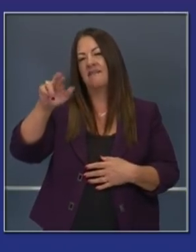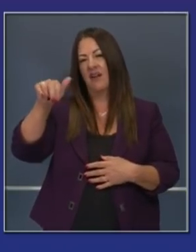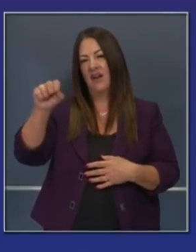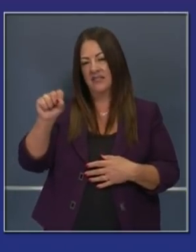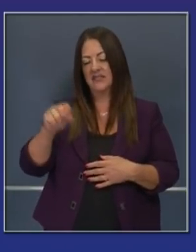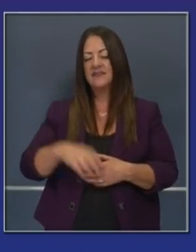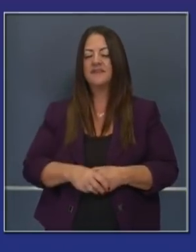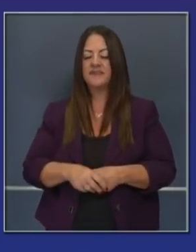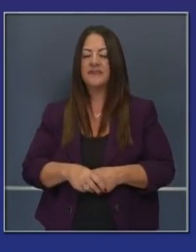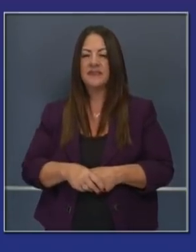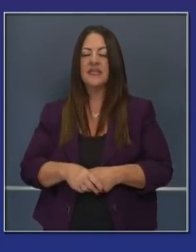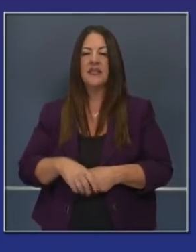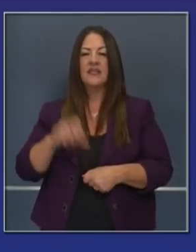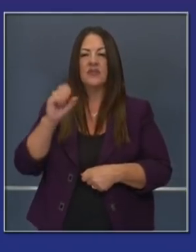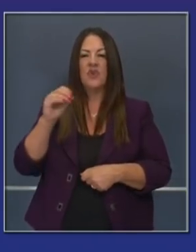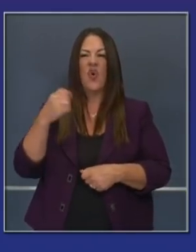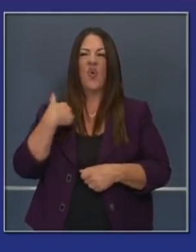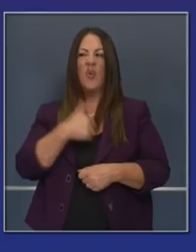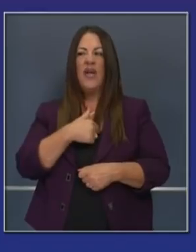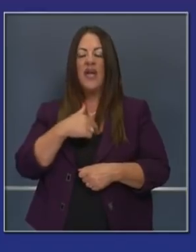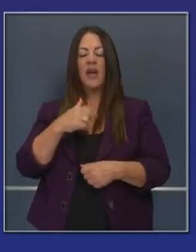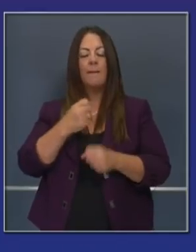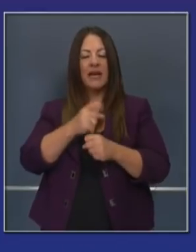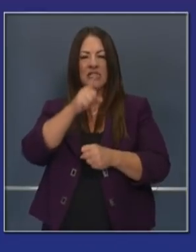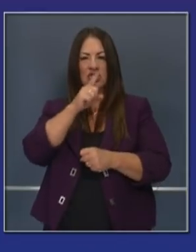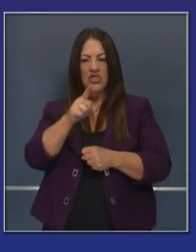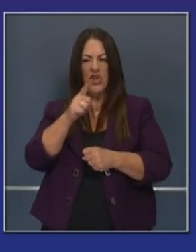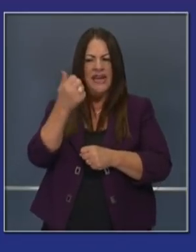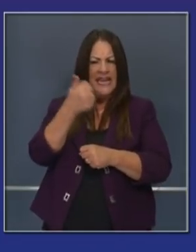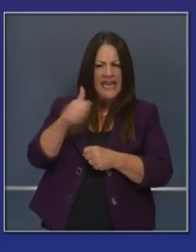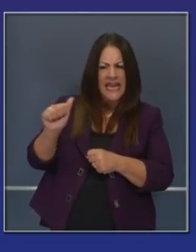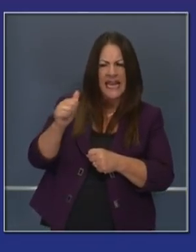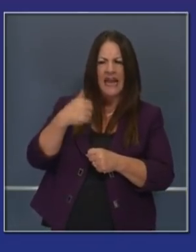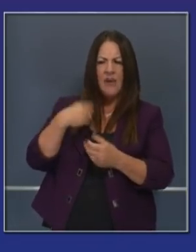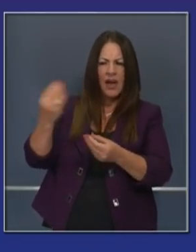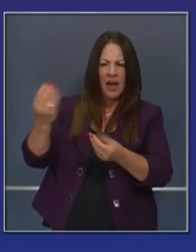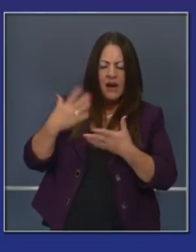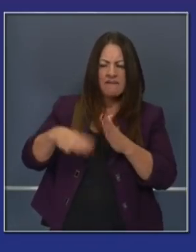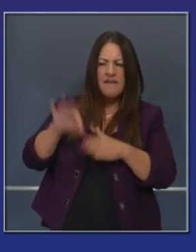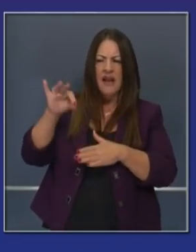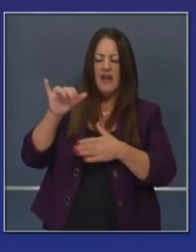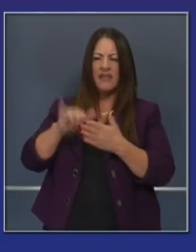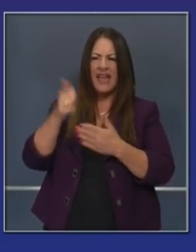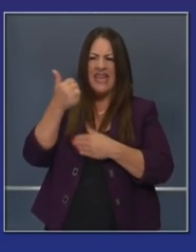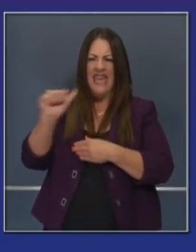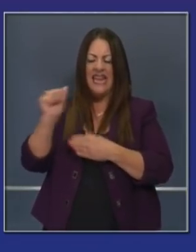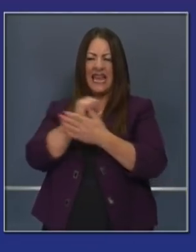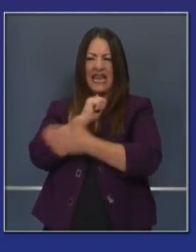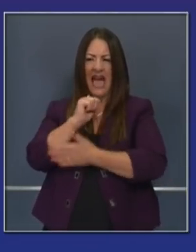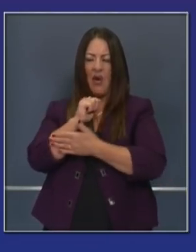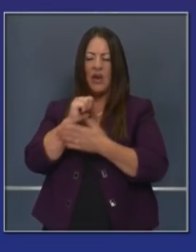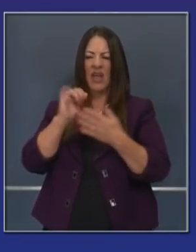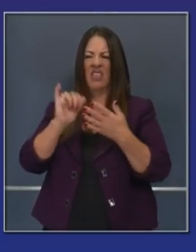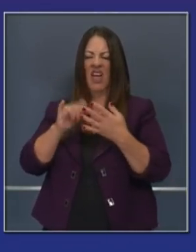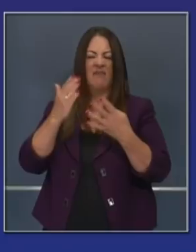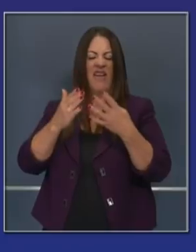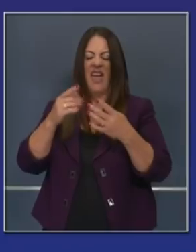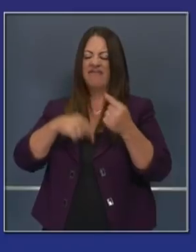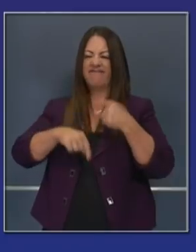WE HAVE A NUMBER OF COUNTIES YOU CAN SEE WHICH THEY ARE WHO WE ARE CONCERNED ABOUT MOVING BACK IN THE FUTURE.